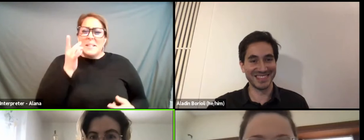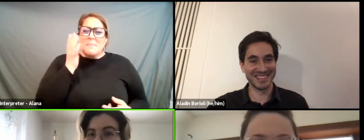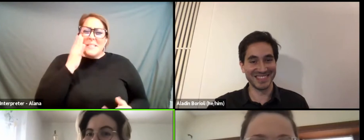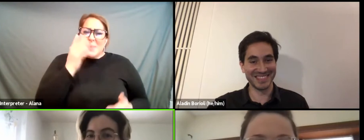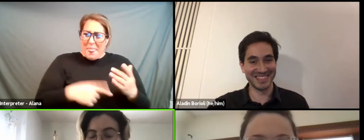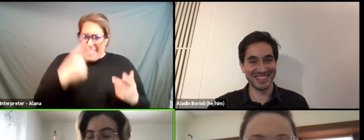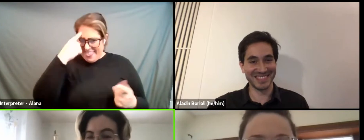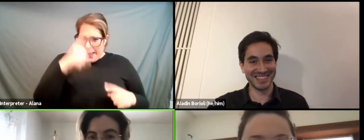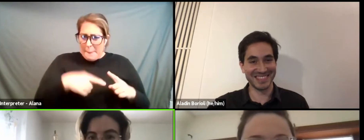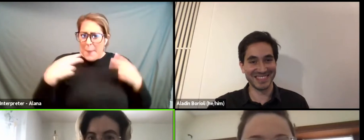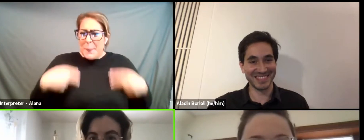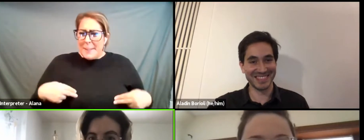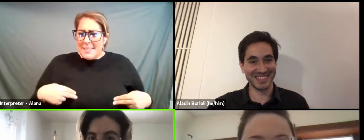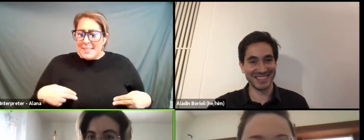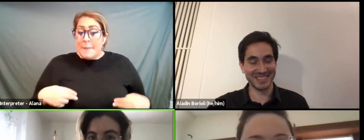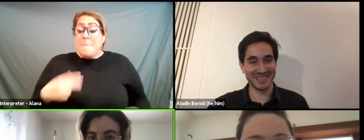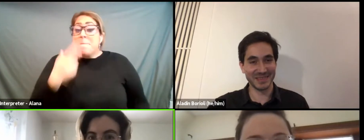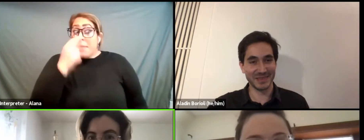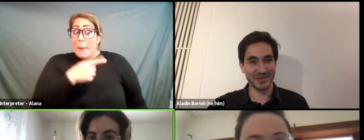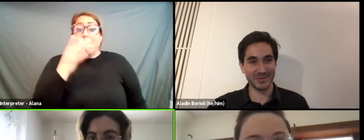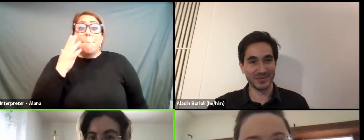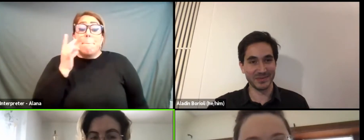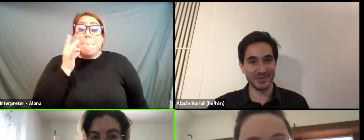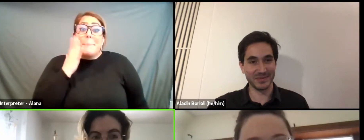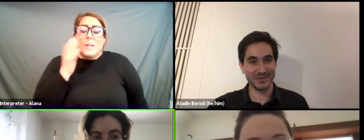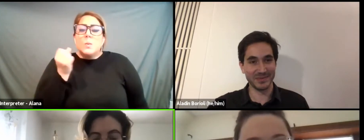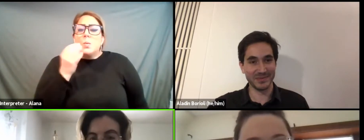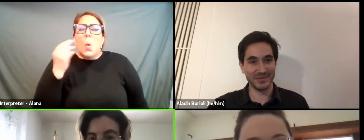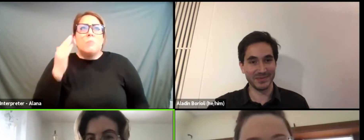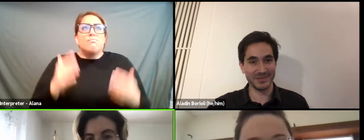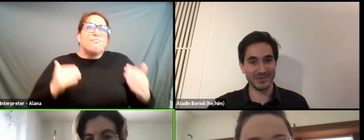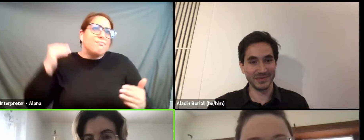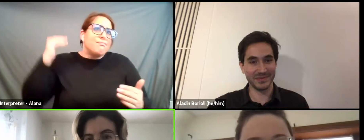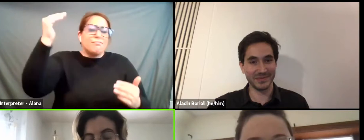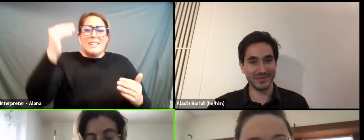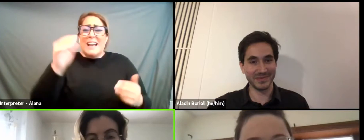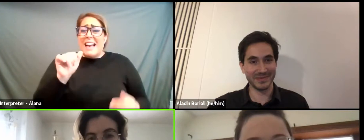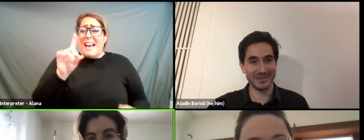it. They're so advanced and I think all these research projects that are happening across the